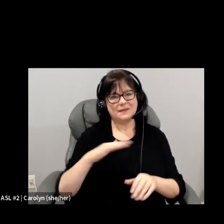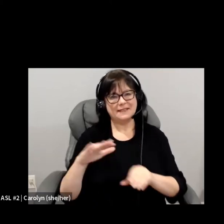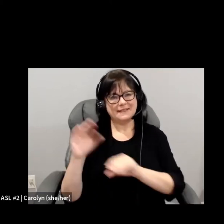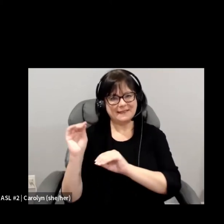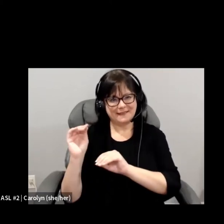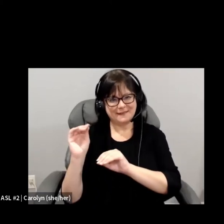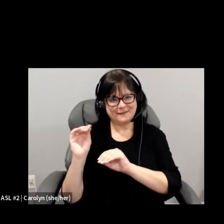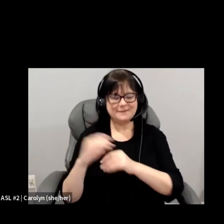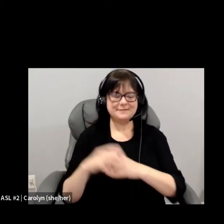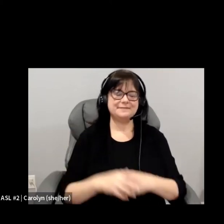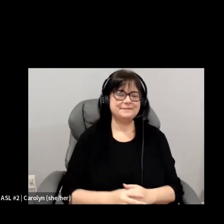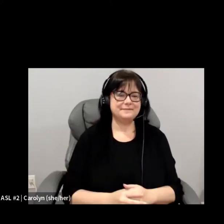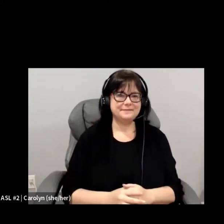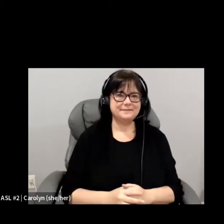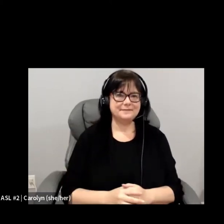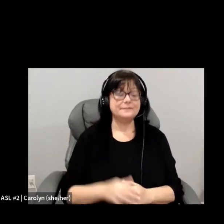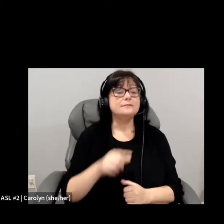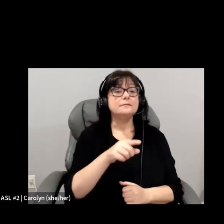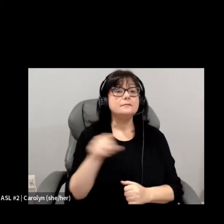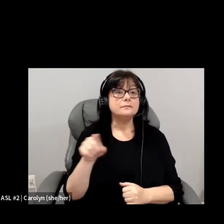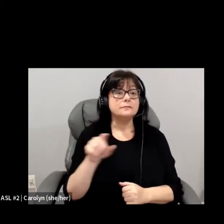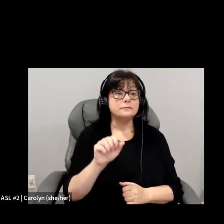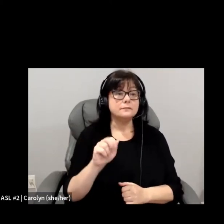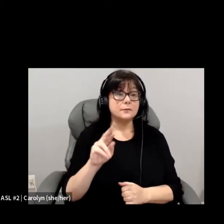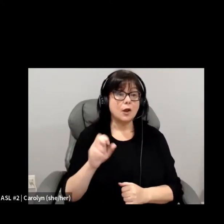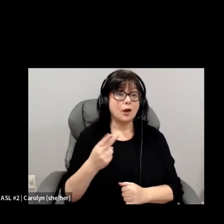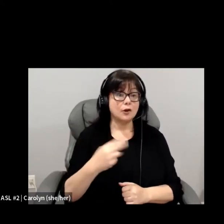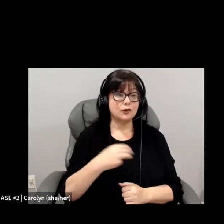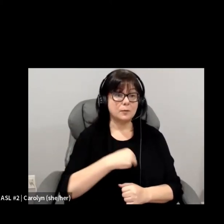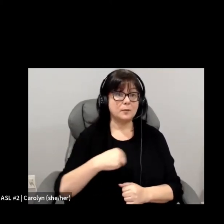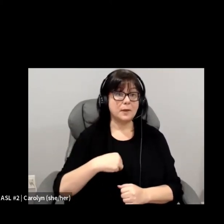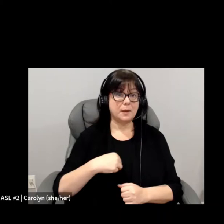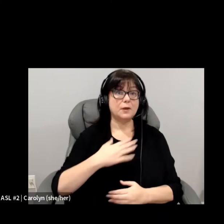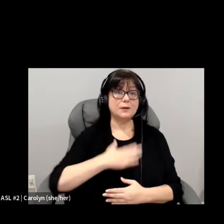ARCH MEMBERS, PLEASE MAKE SURE THAT YOUR ZOOM NAME DISPLAYS YOUR FULL NAME.